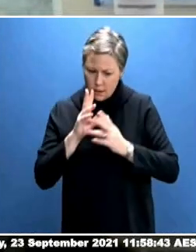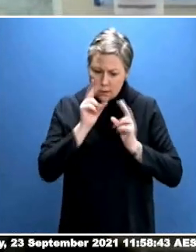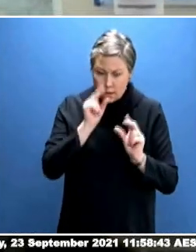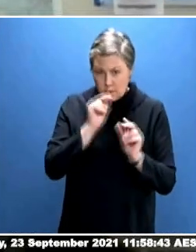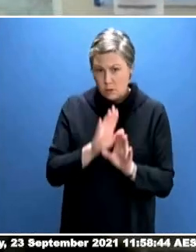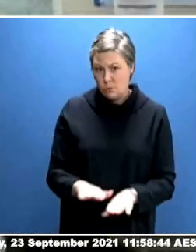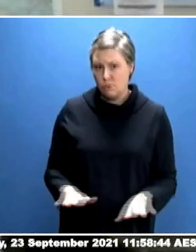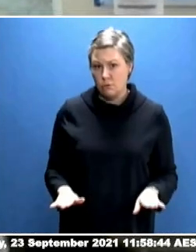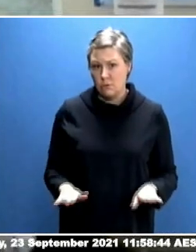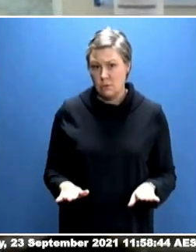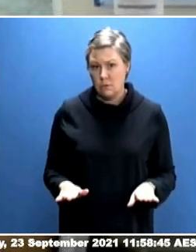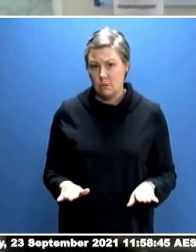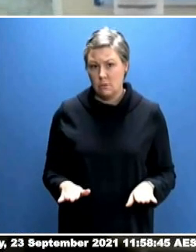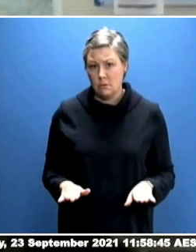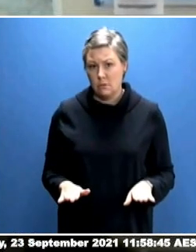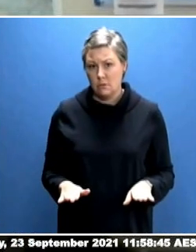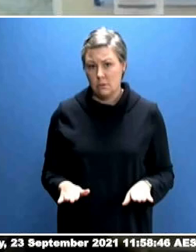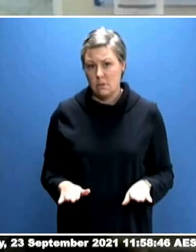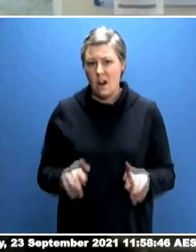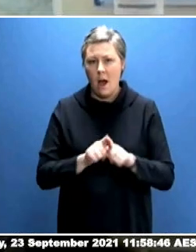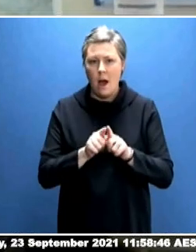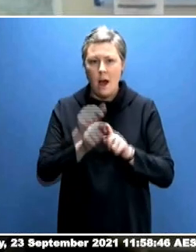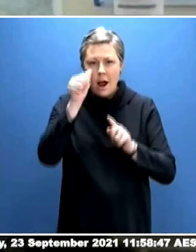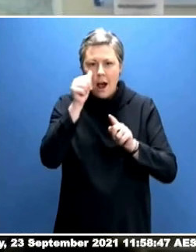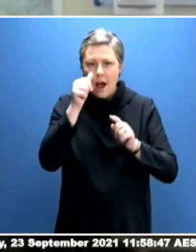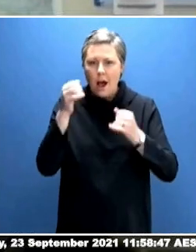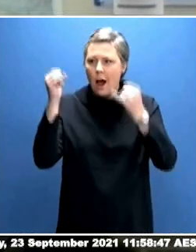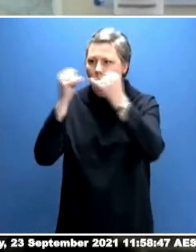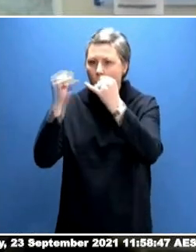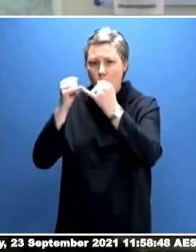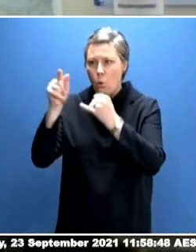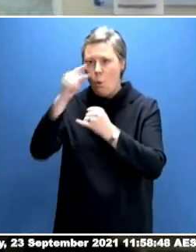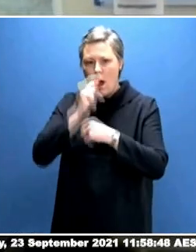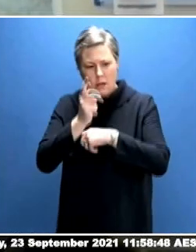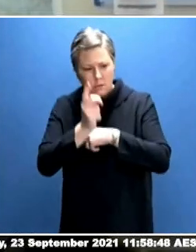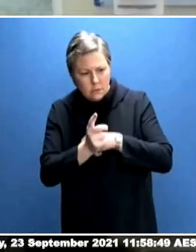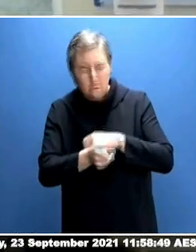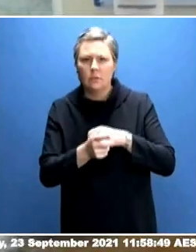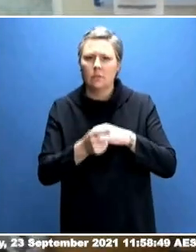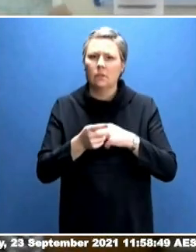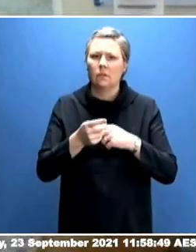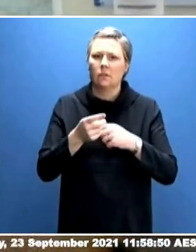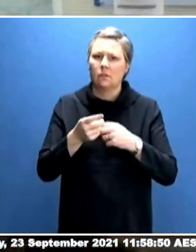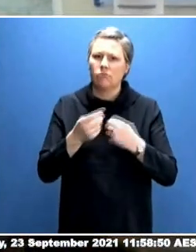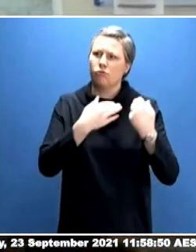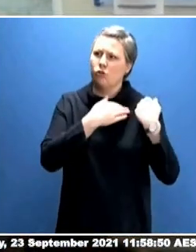such as the roles of uncles as disciplinary figures and that sort of thing, avoidance relationships,